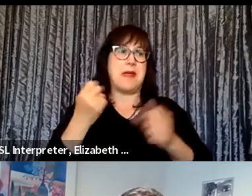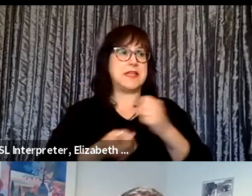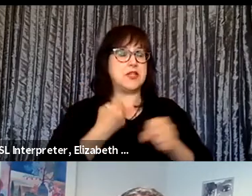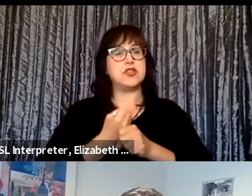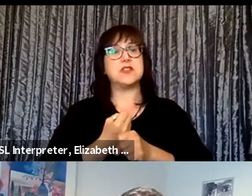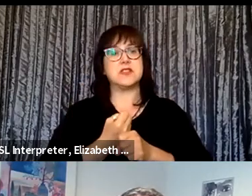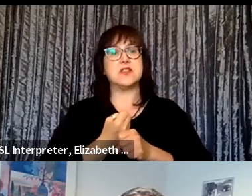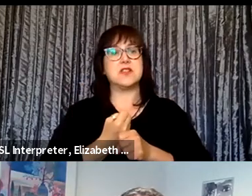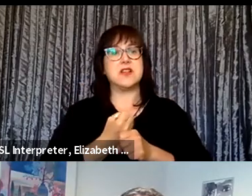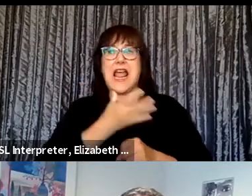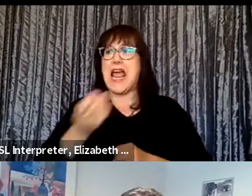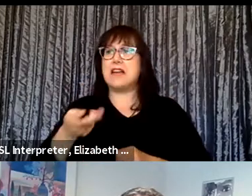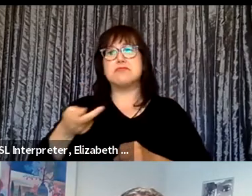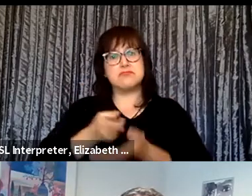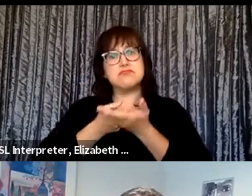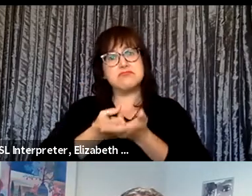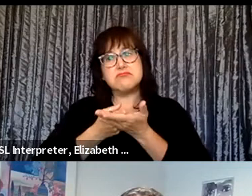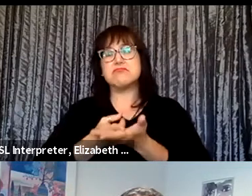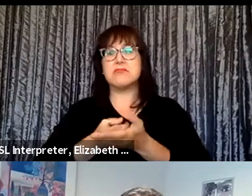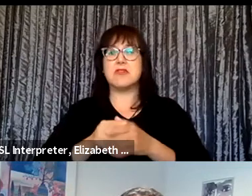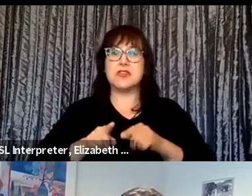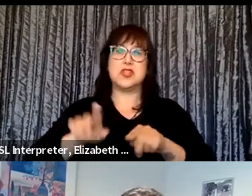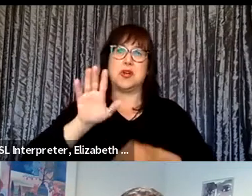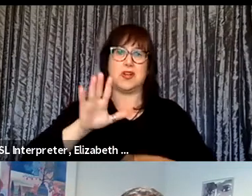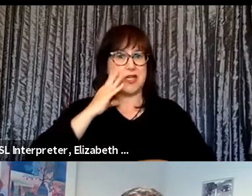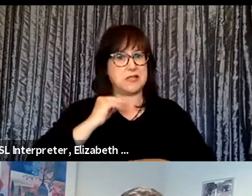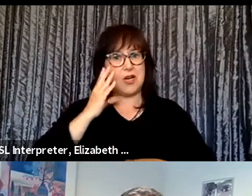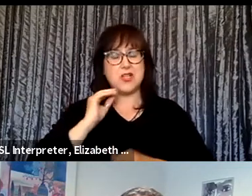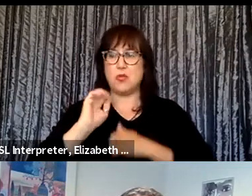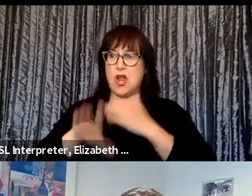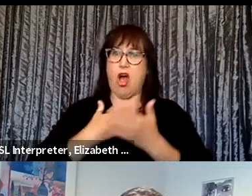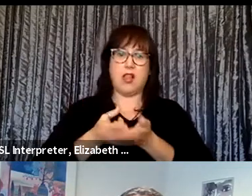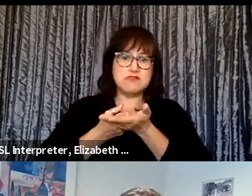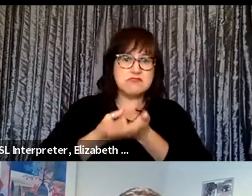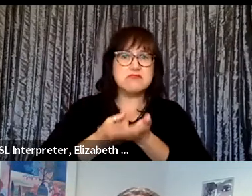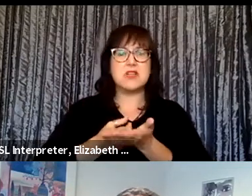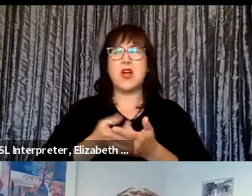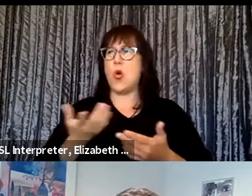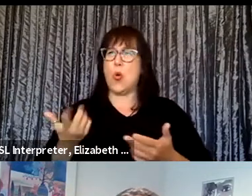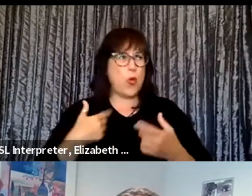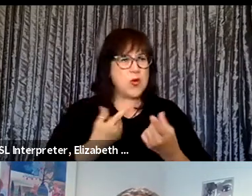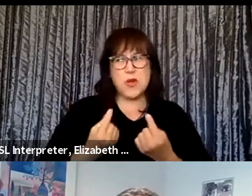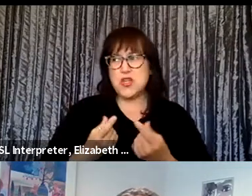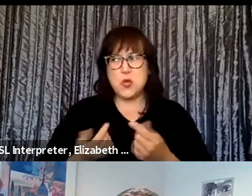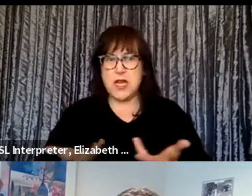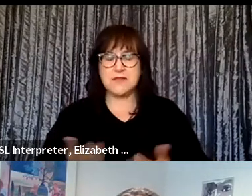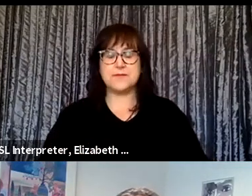and we, we talked as she was going through this experience. We all talked to her about what, what are we making? And